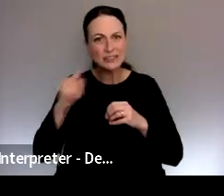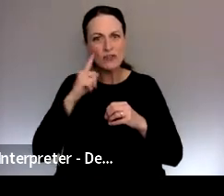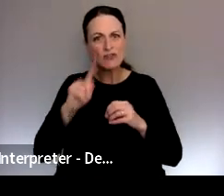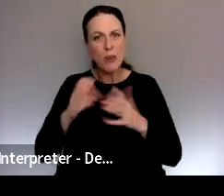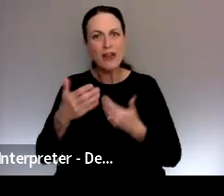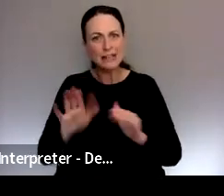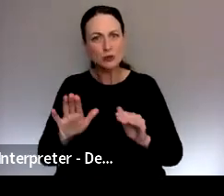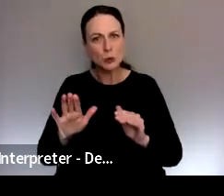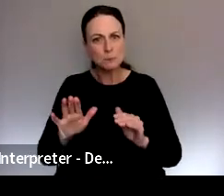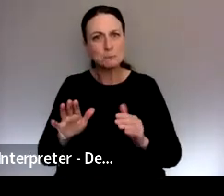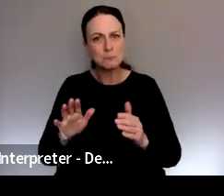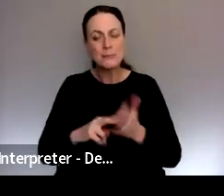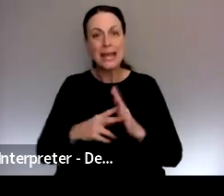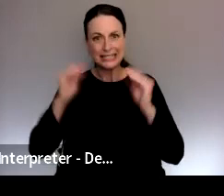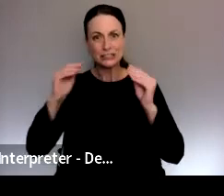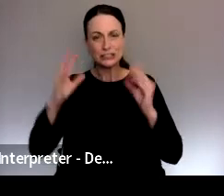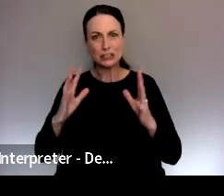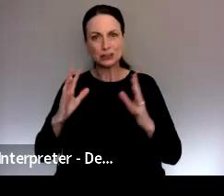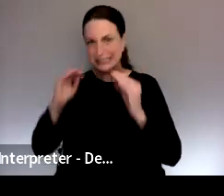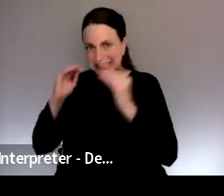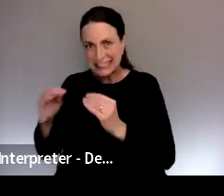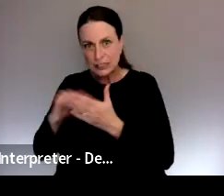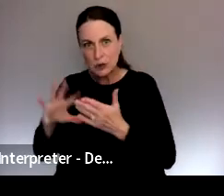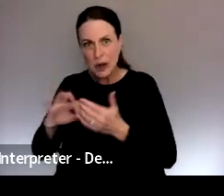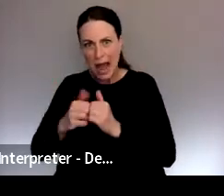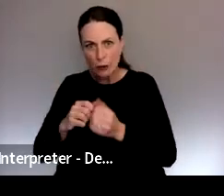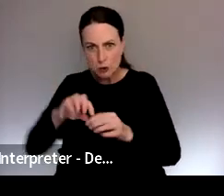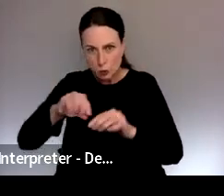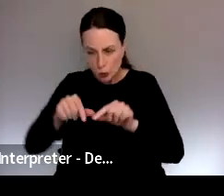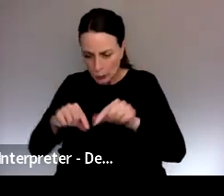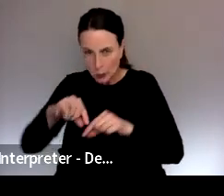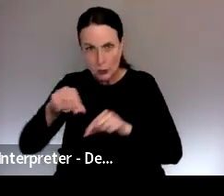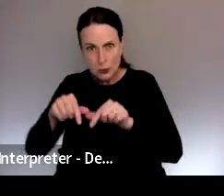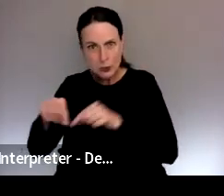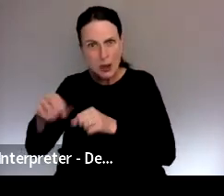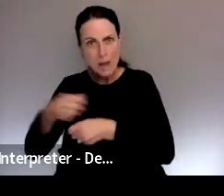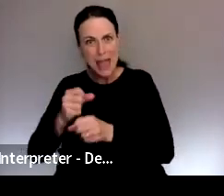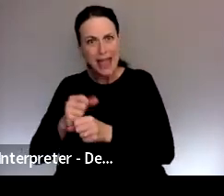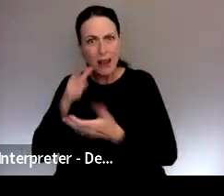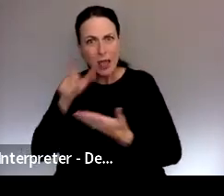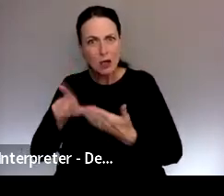for the classroom, so that teachers could teach the students how to form letters and feel the letters.